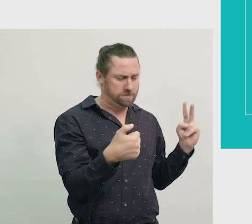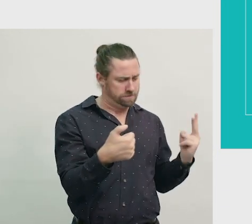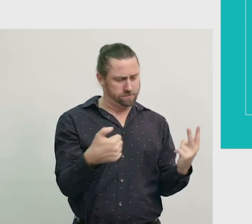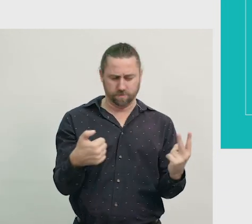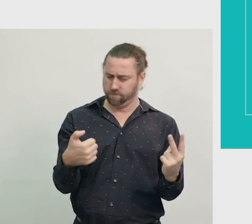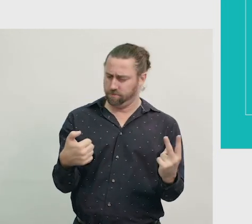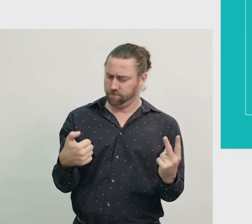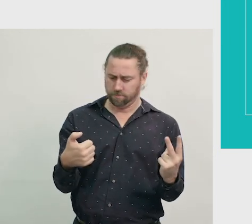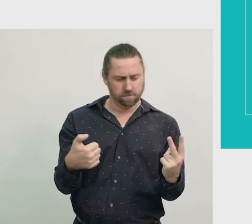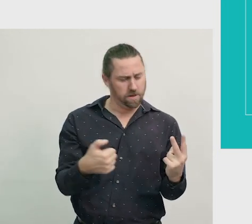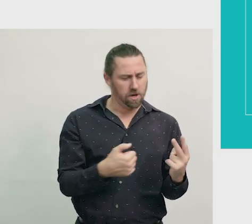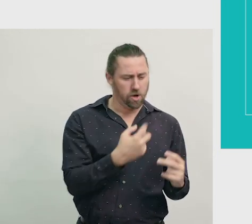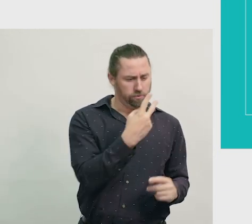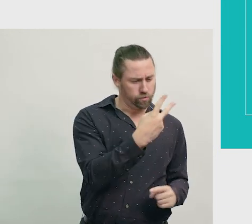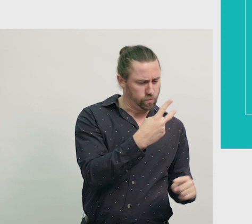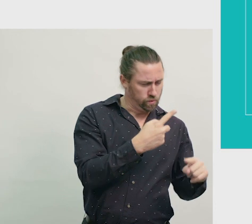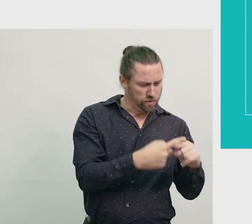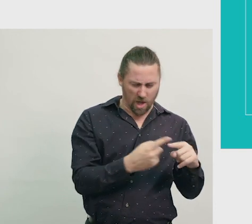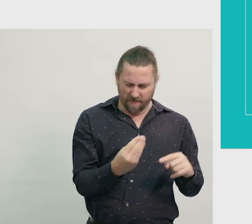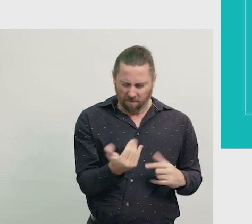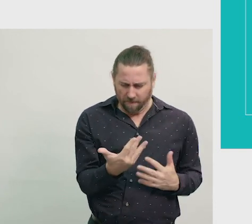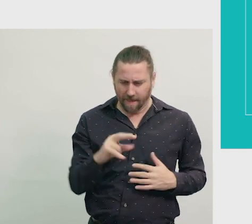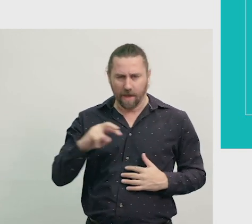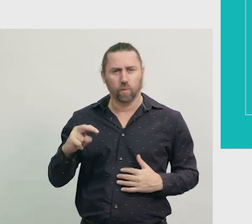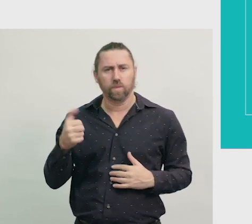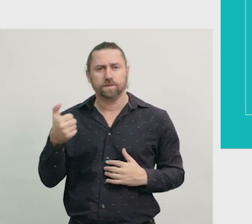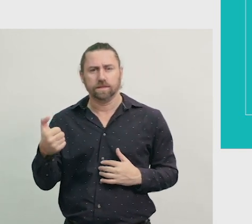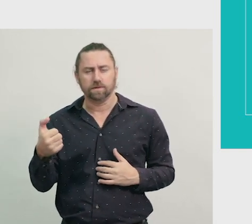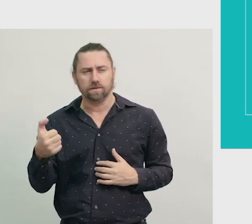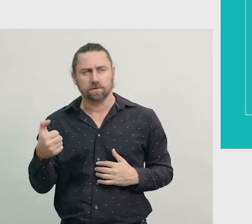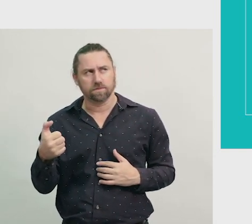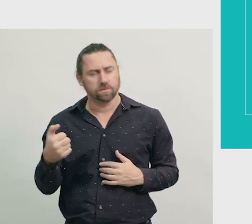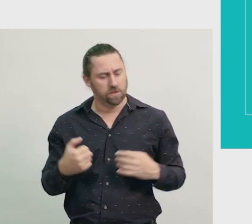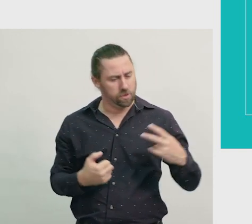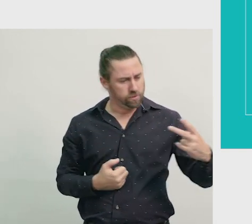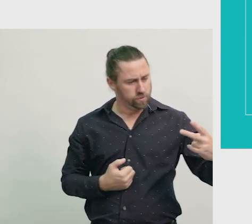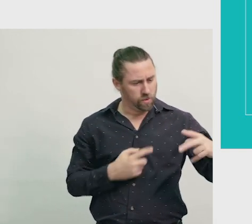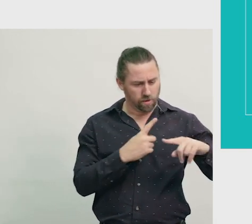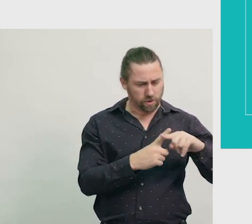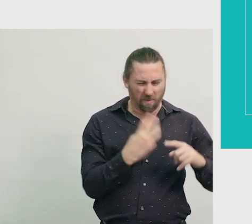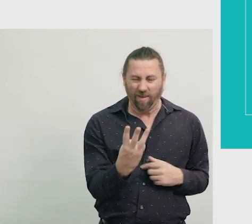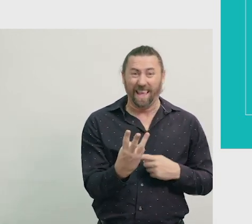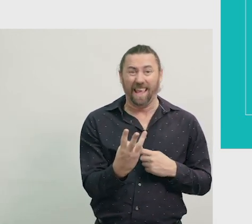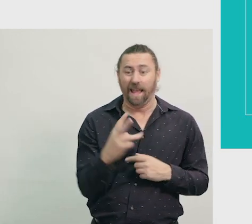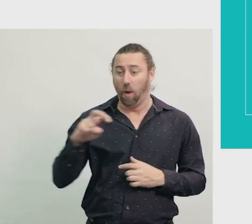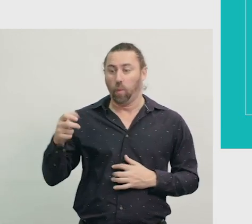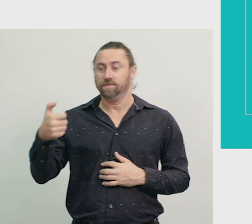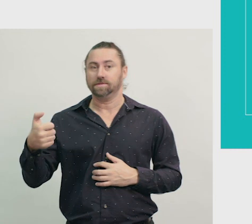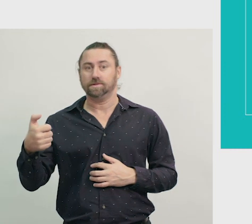So 2 multiplied by something became 6. 2 multiplied by 3 is 6.